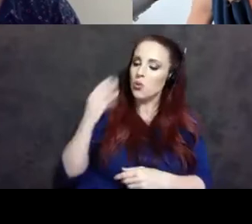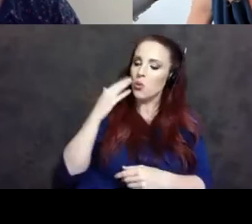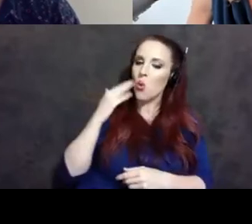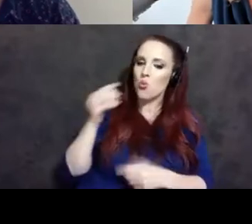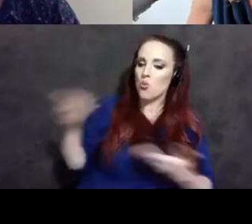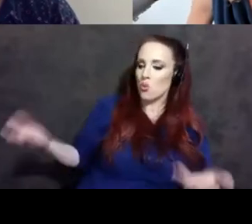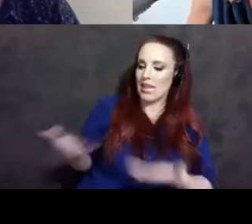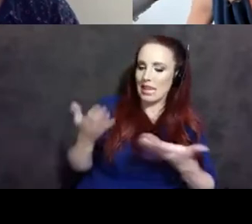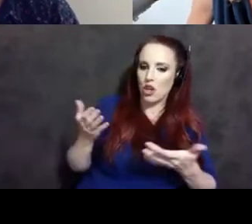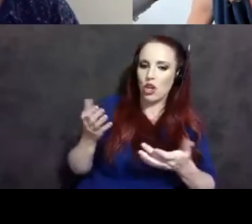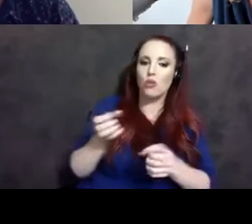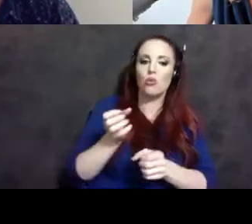spaces, not to take spaces.